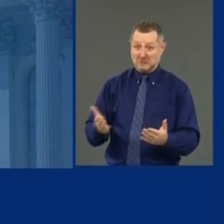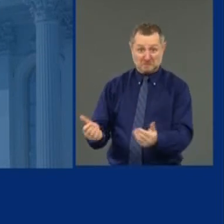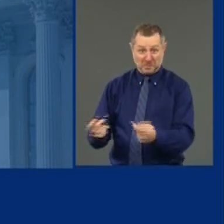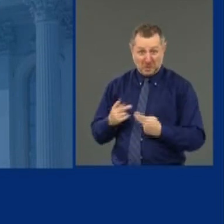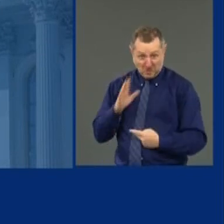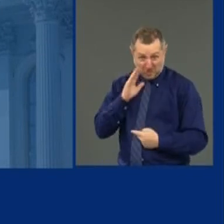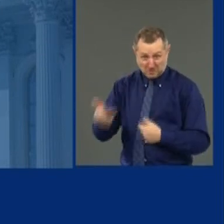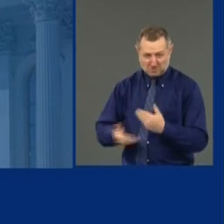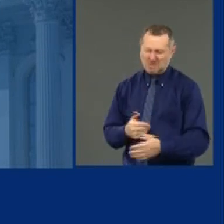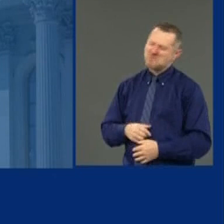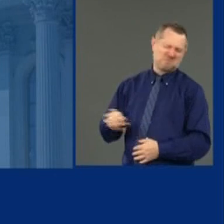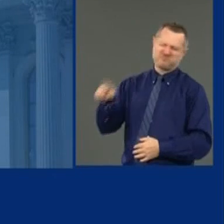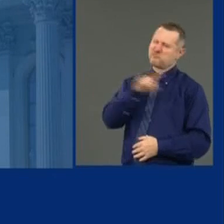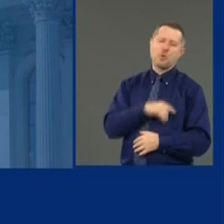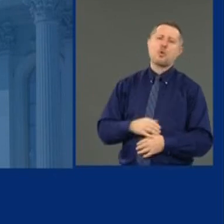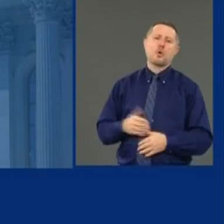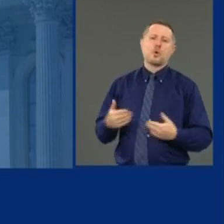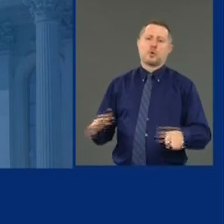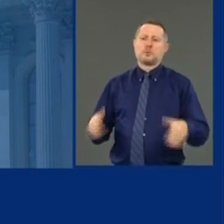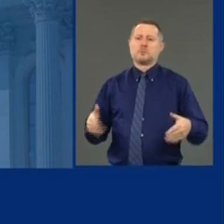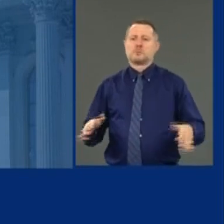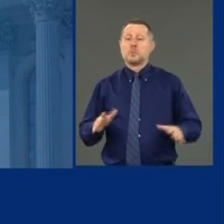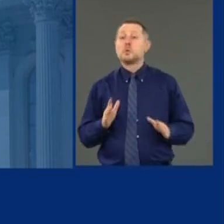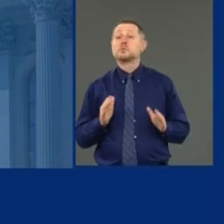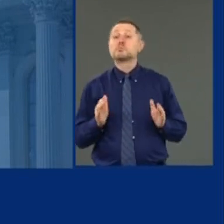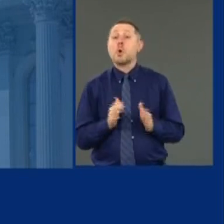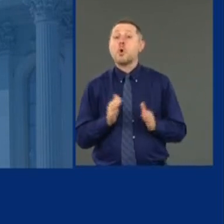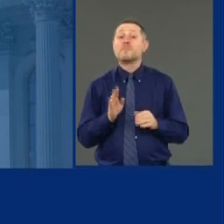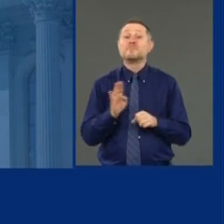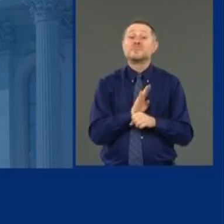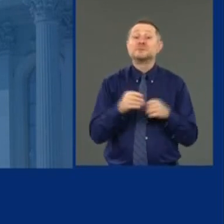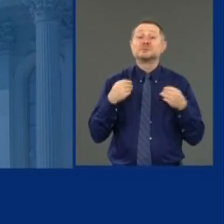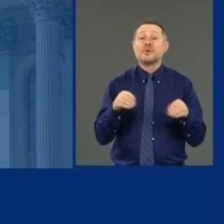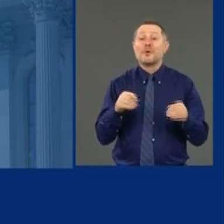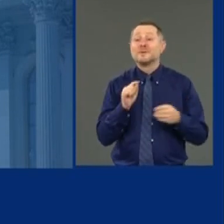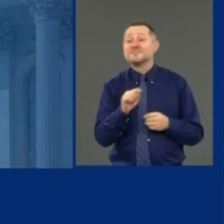WORKER JOBS THAT ARE NOT GOING TO COME BACK RIGHT AWAY. ALL THE RETAIL STORES THAT ARE NOT GOING TO COME BACK RIGHT